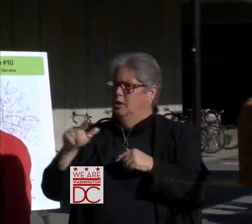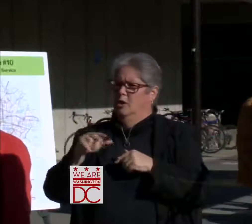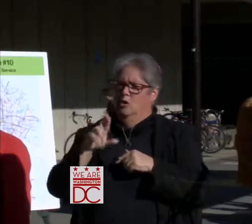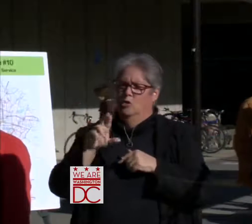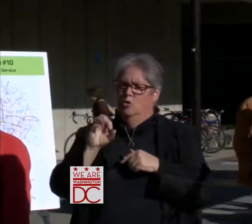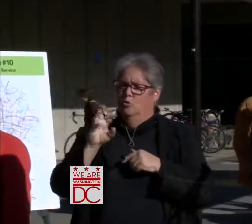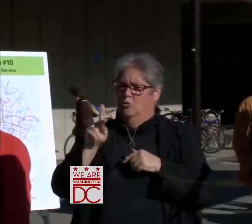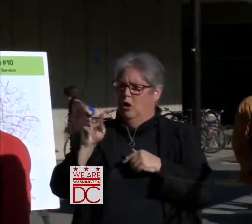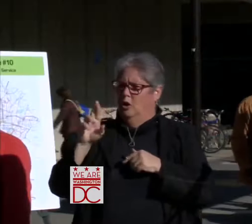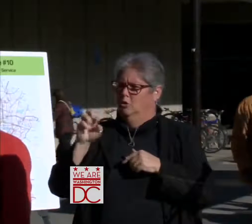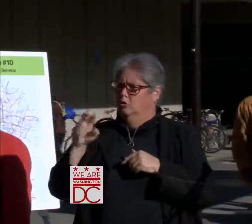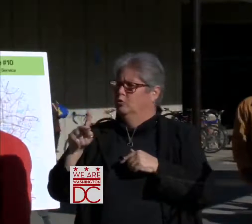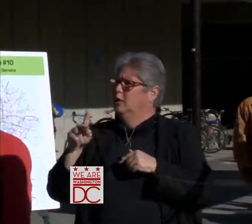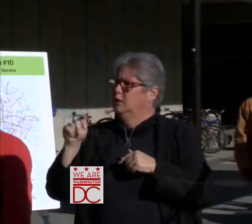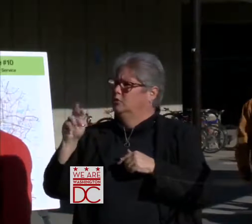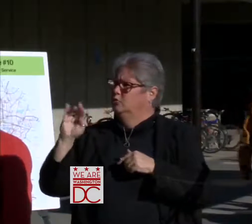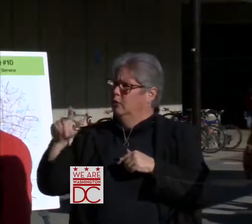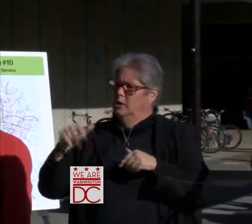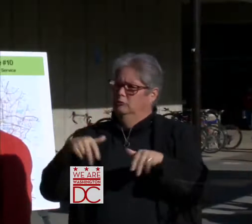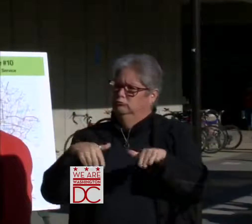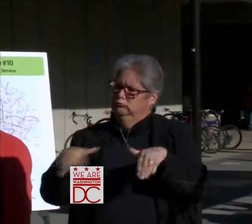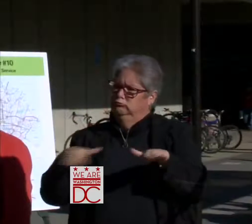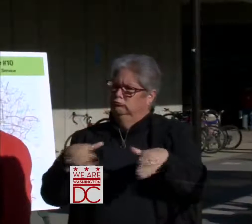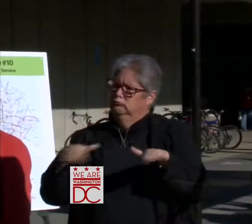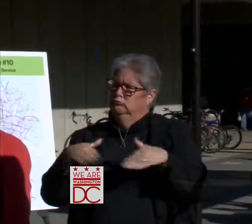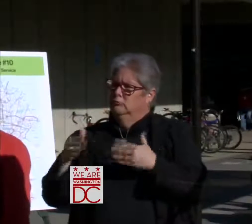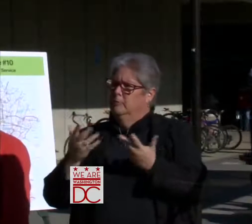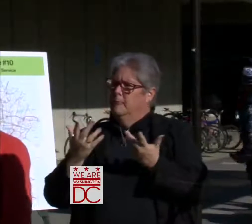TO SUPPORT SOME OF THAT EFFORT TO BIKE, WE ARE GOING TO